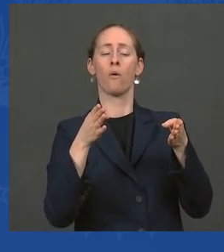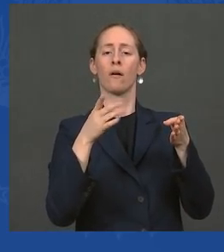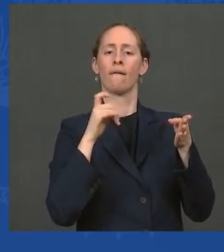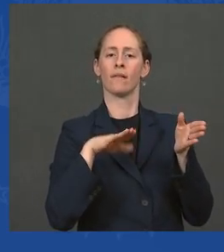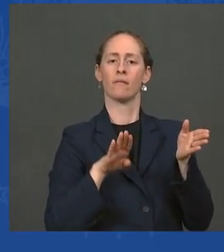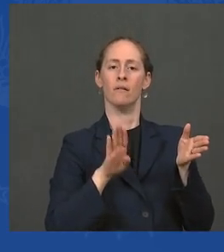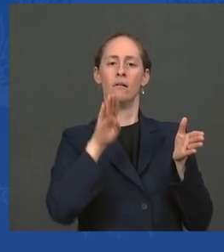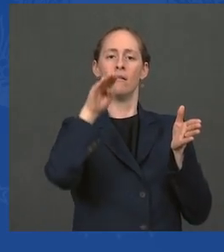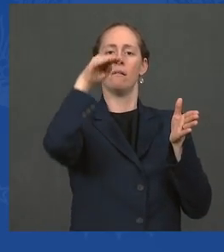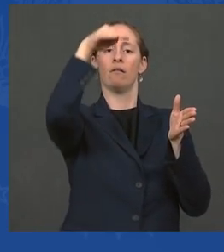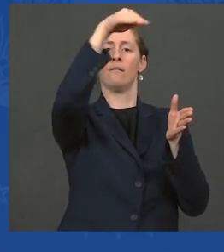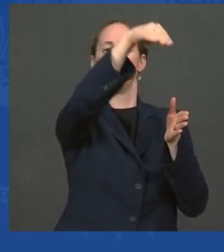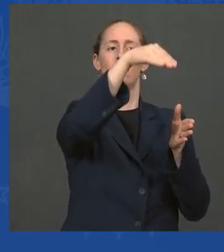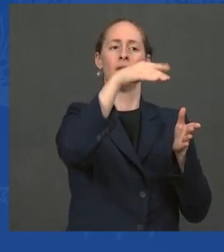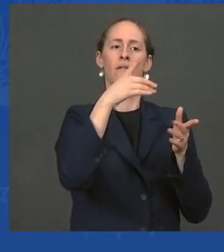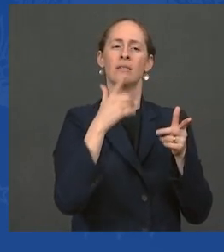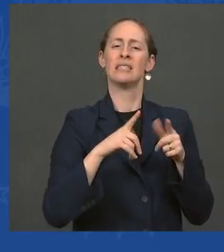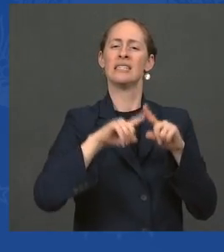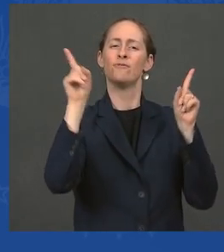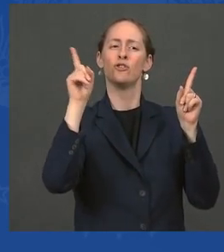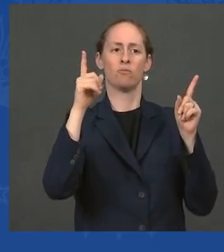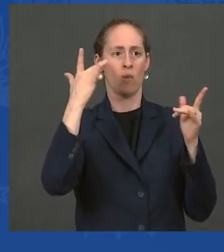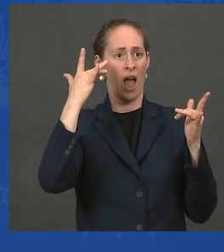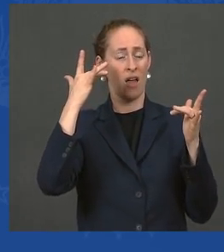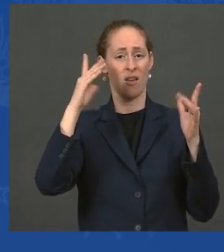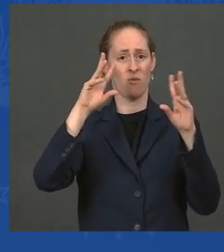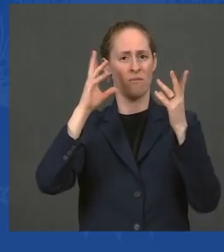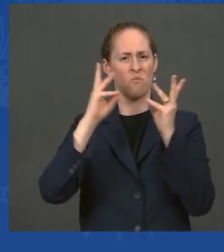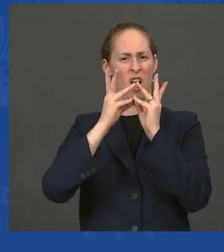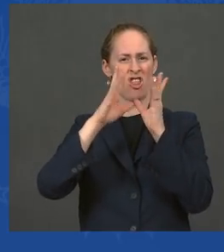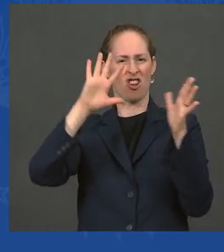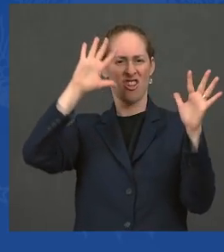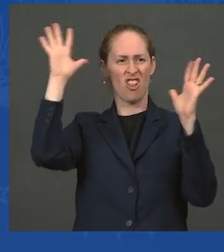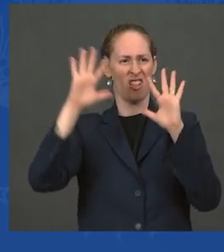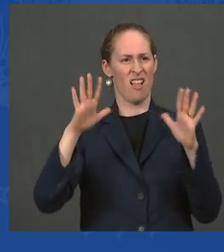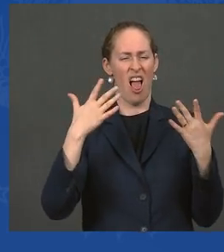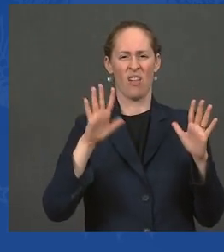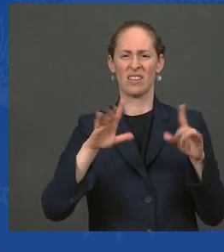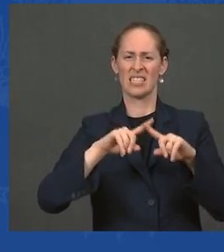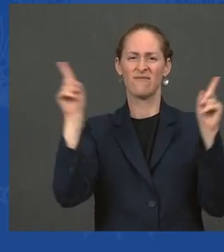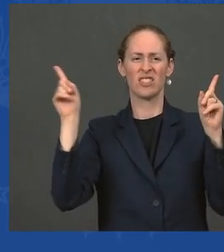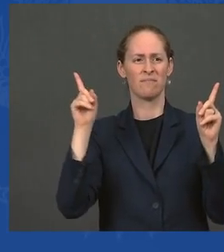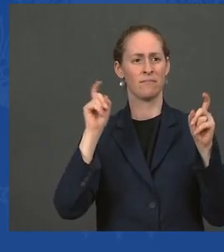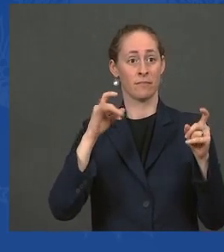because the weather has already changed. And if we don't do something before we reach